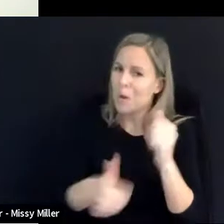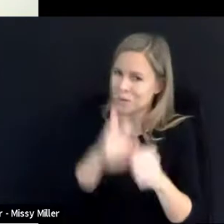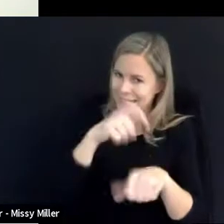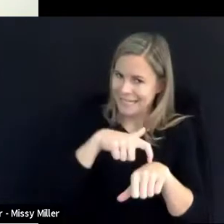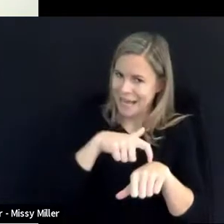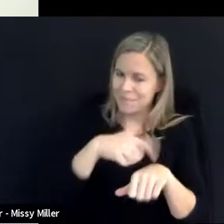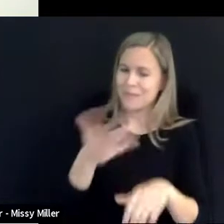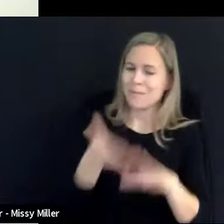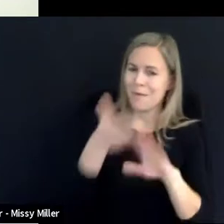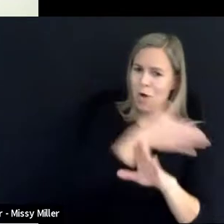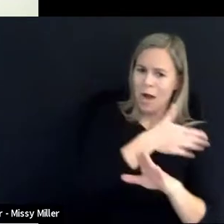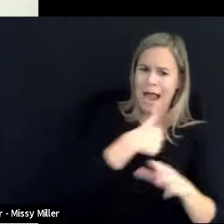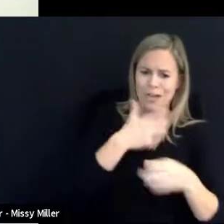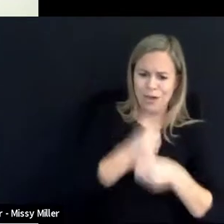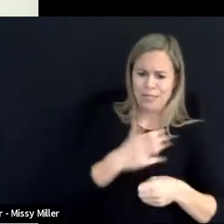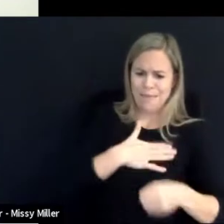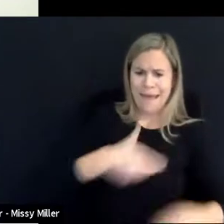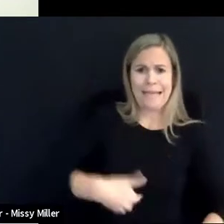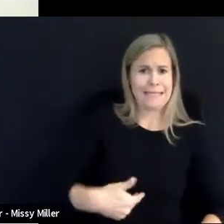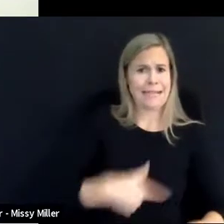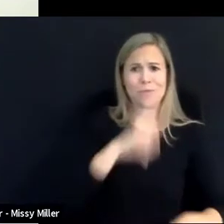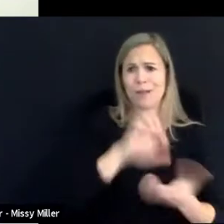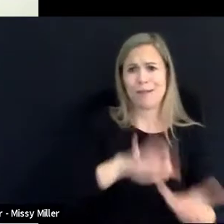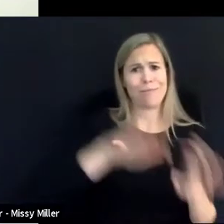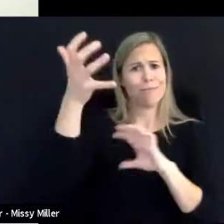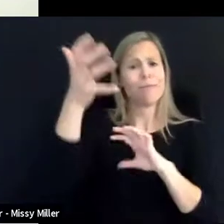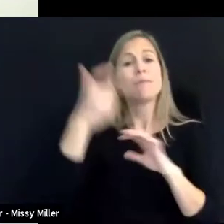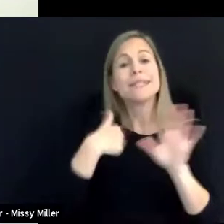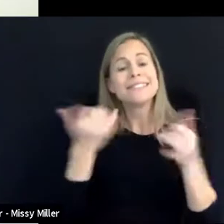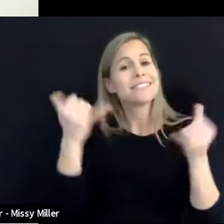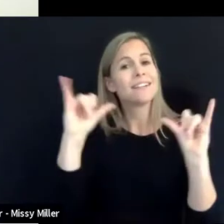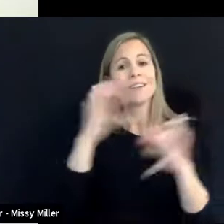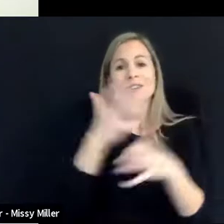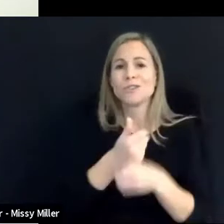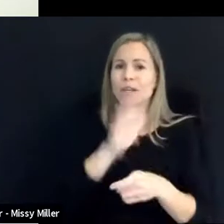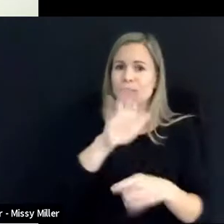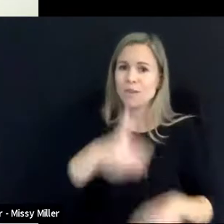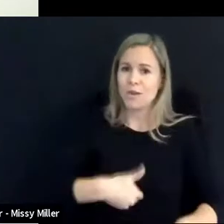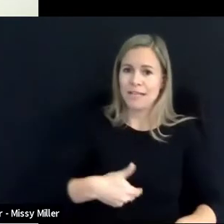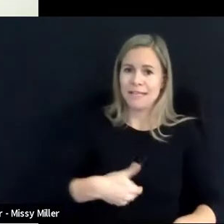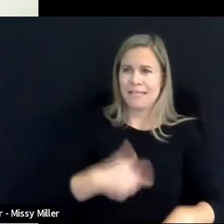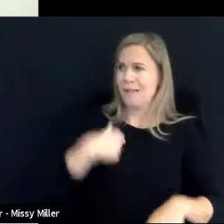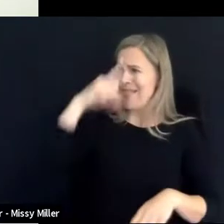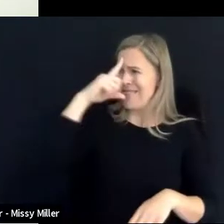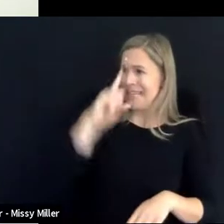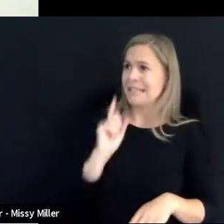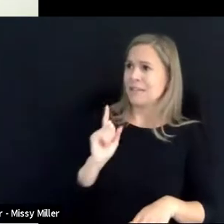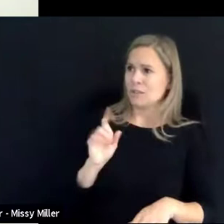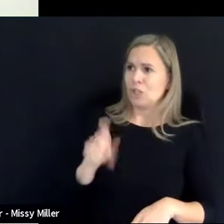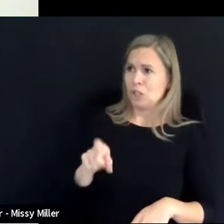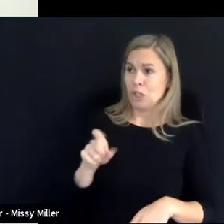but I wouldn't ever say don't trust your instincts because sometimes that really, is gonna be the right thing to do.